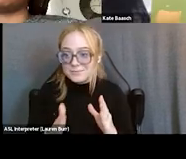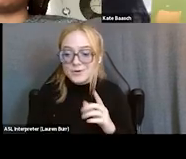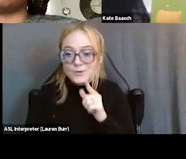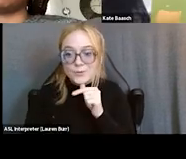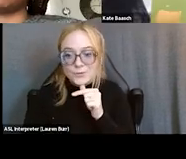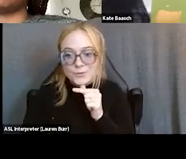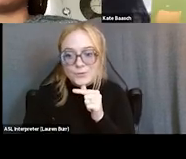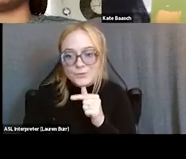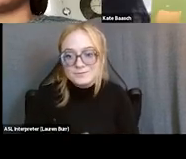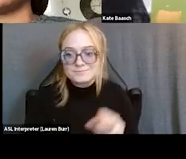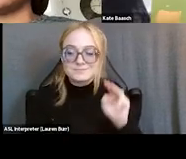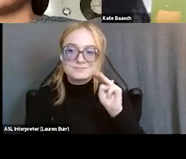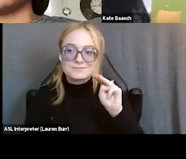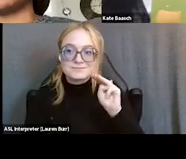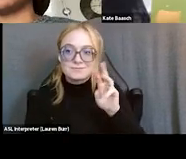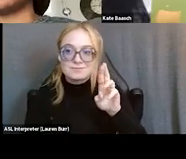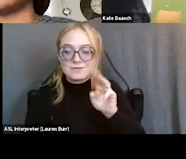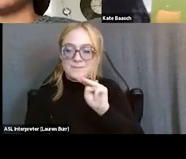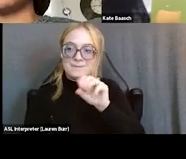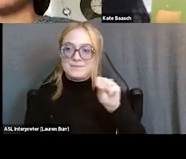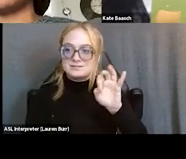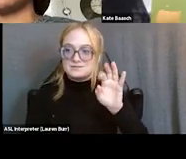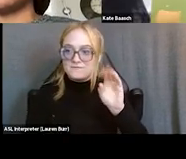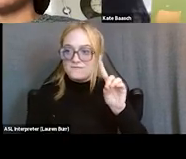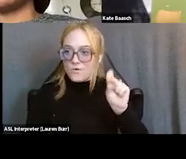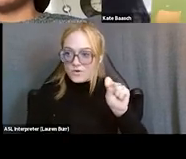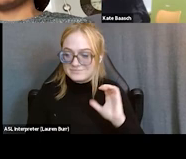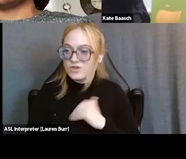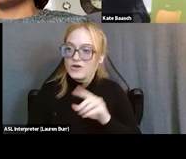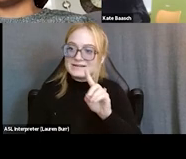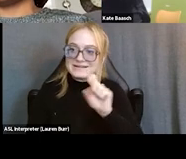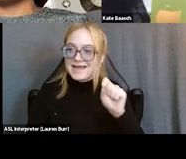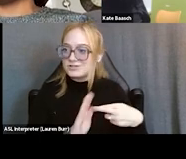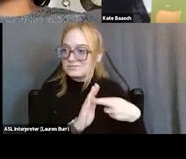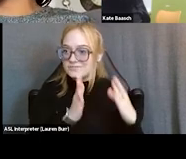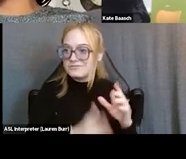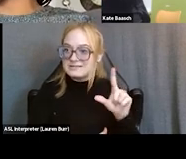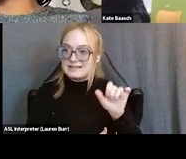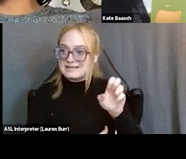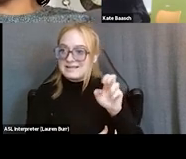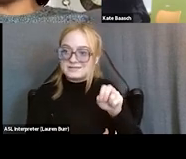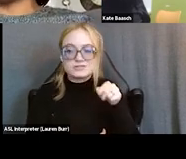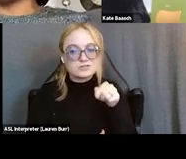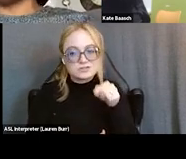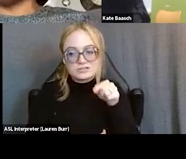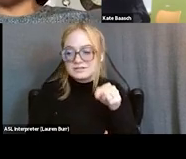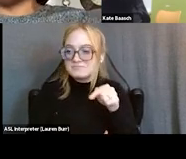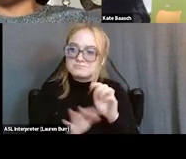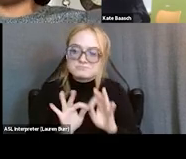She is our DC DDS SOAR liaison, she is the hub, the key person, she is the SOAR unit in DC,